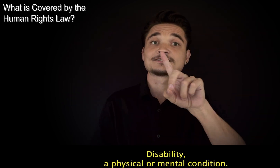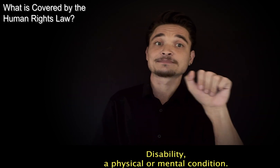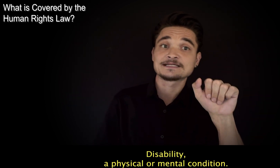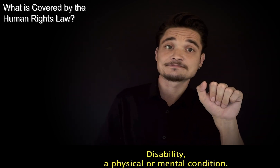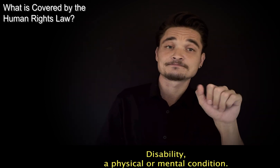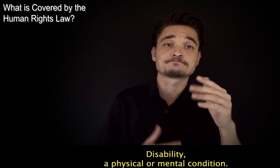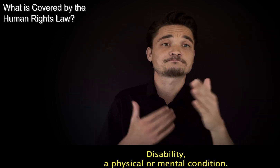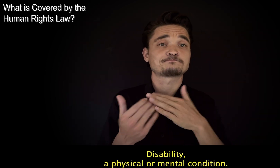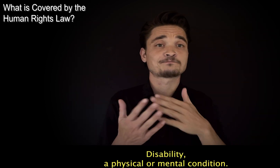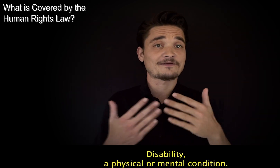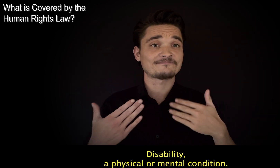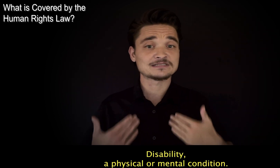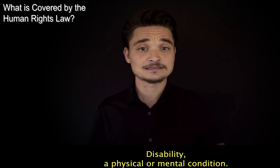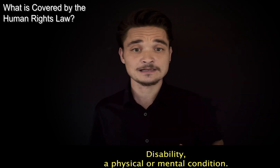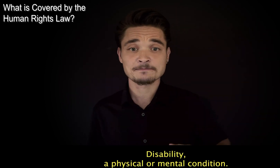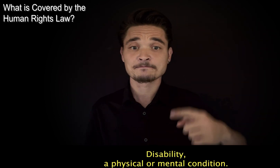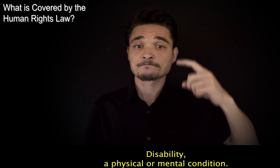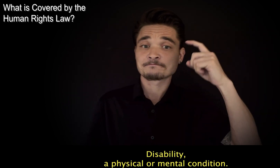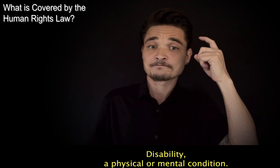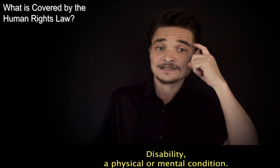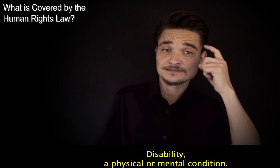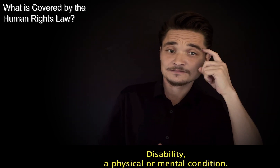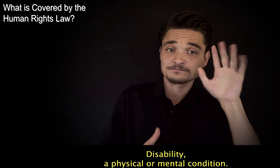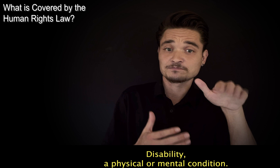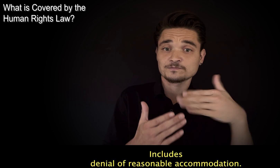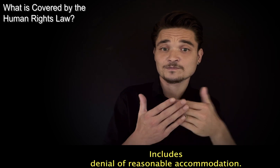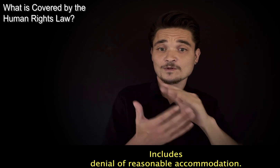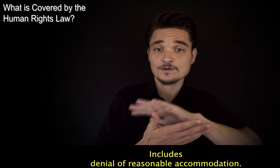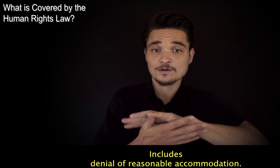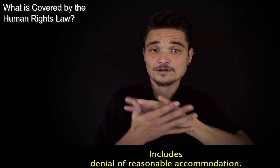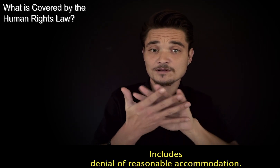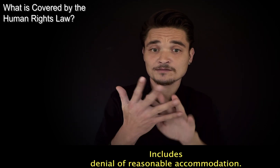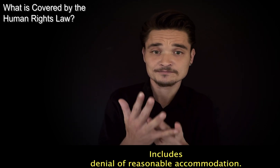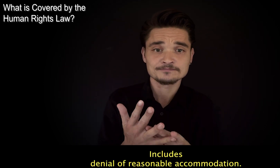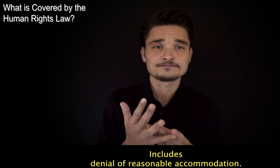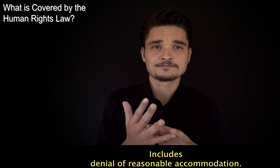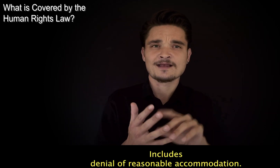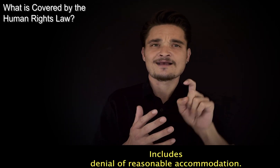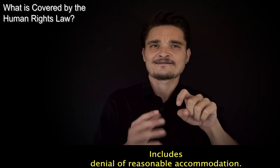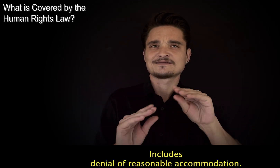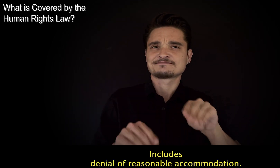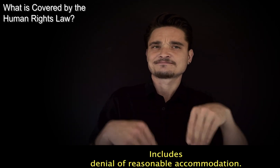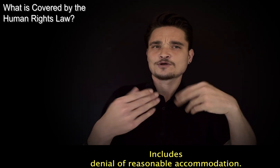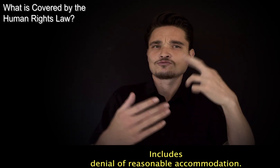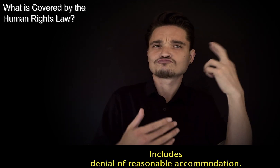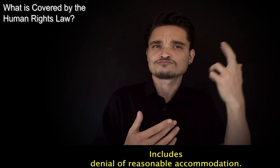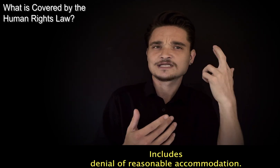Disability, a physical or mental condition. Includes denial of reasonable accommodation.